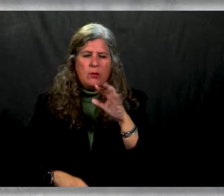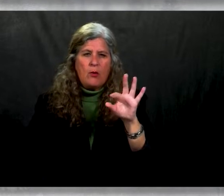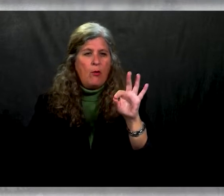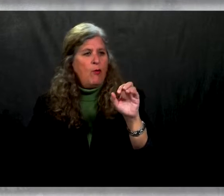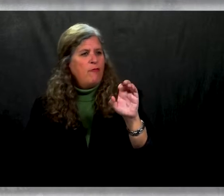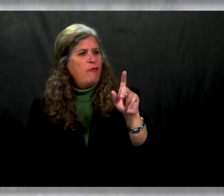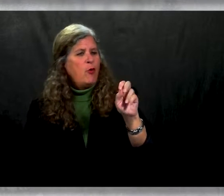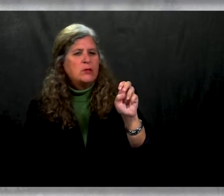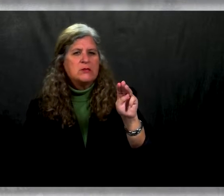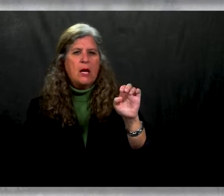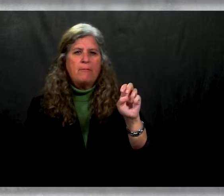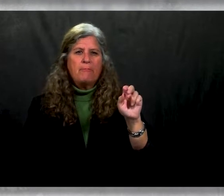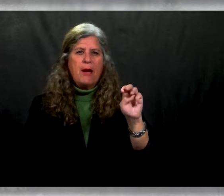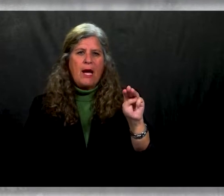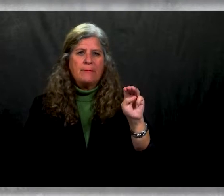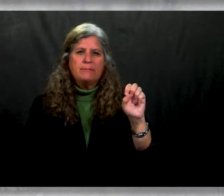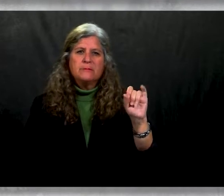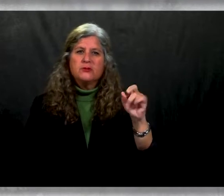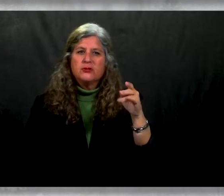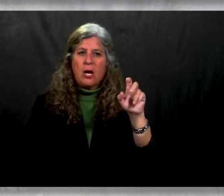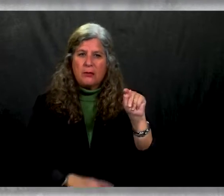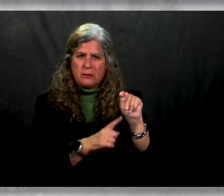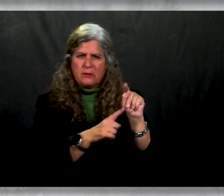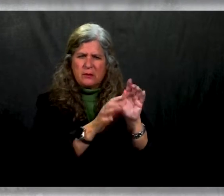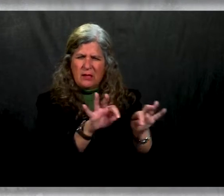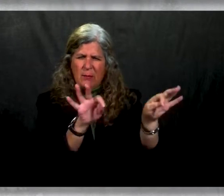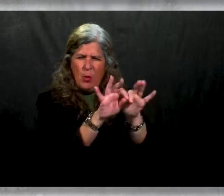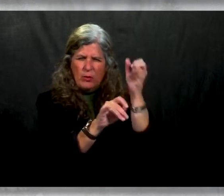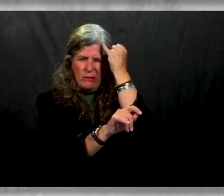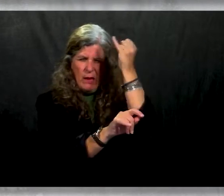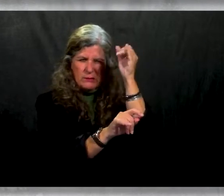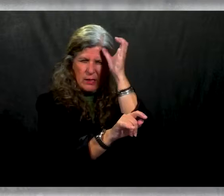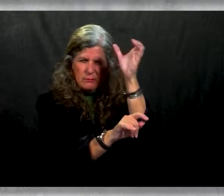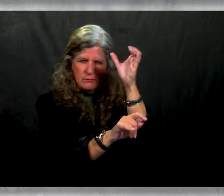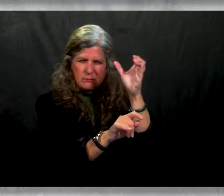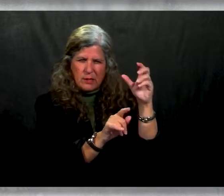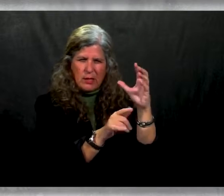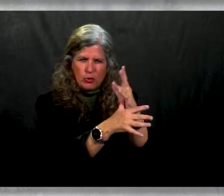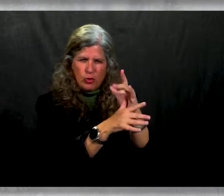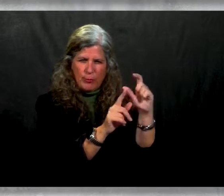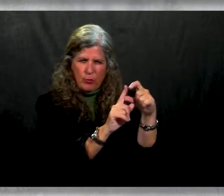that was so important in their ideology. This idea that there was this community of blood or race